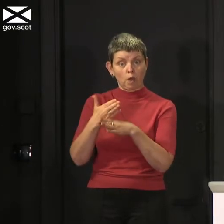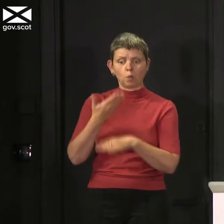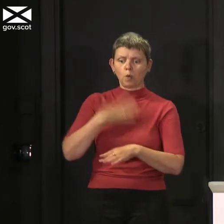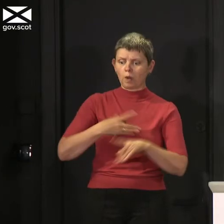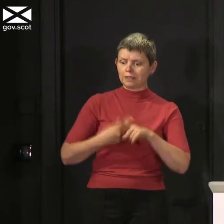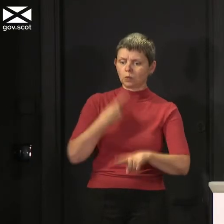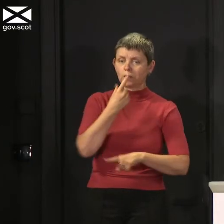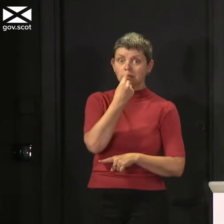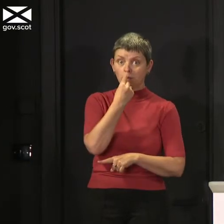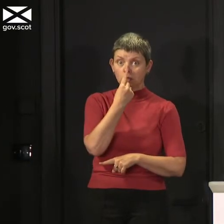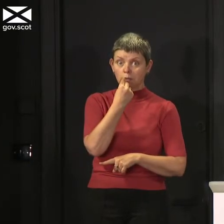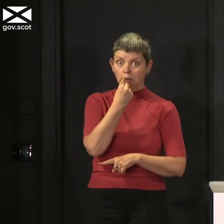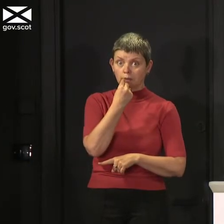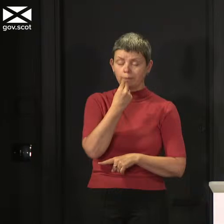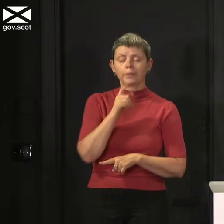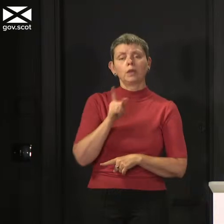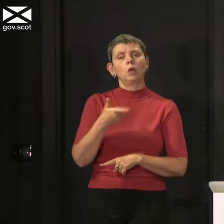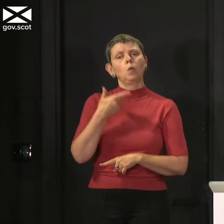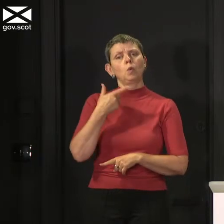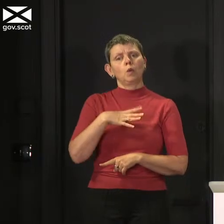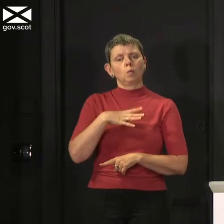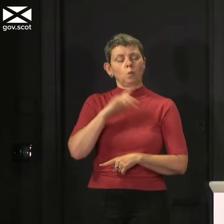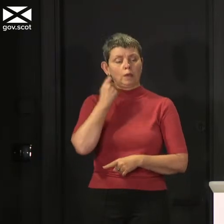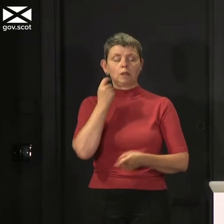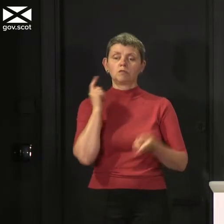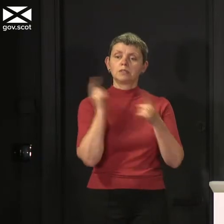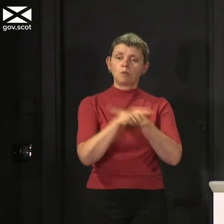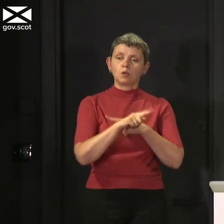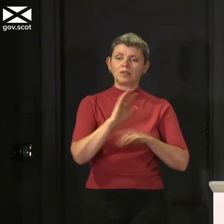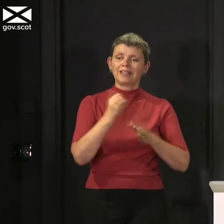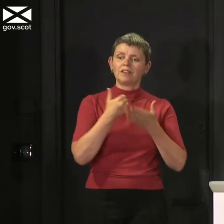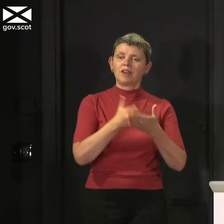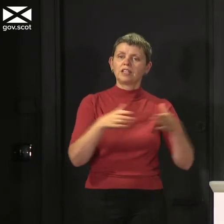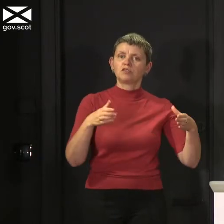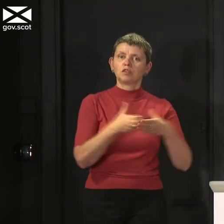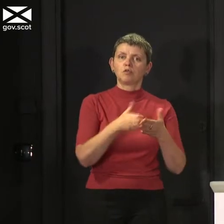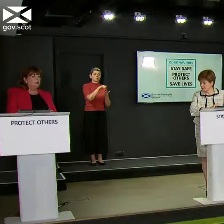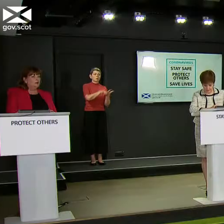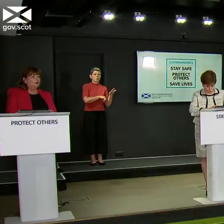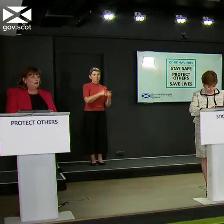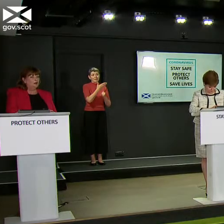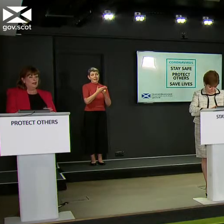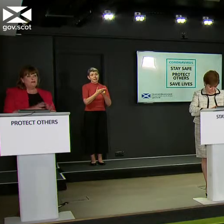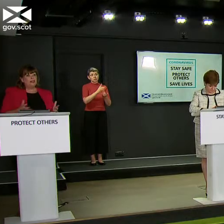respond to the advisory group report by the end of the month. Fiona do you want to say more?